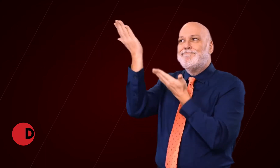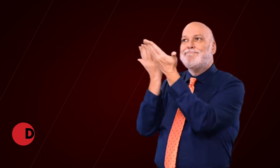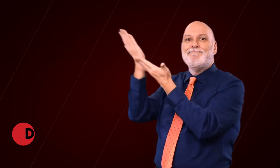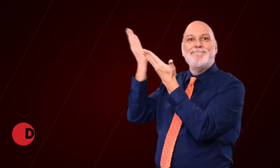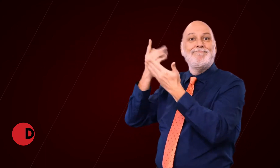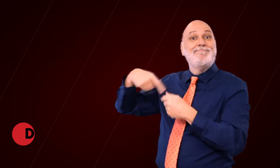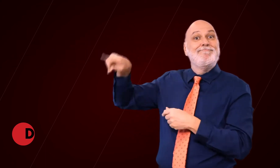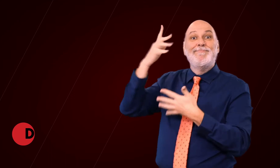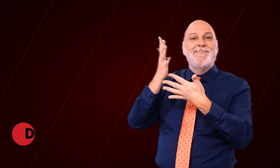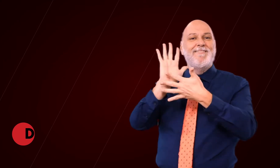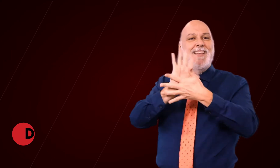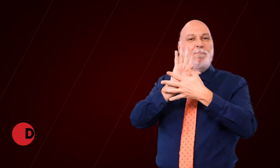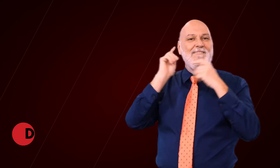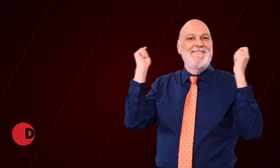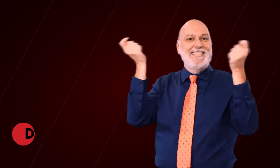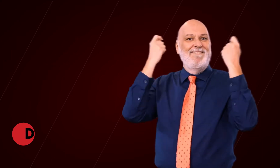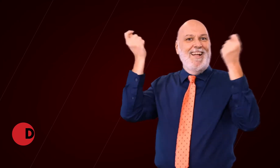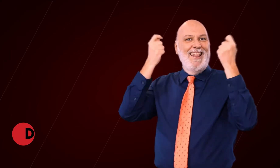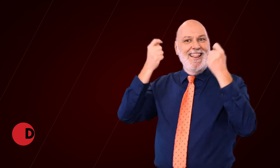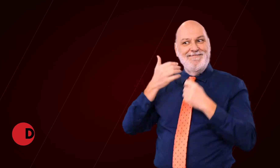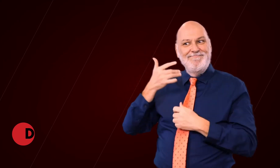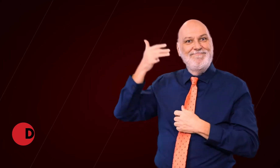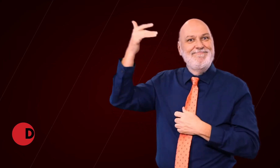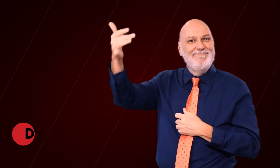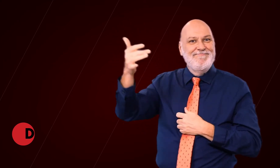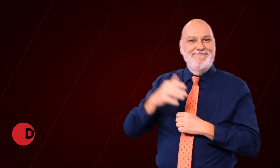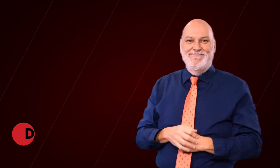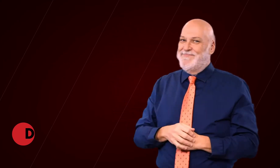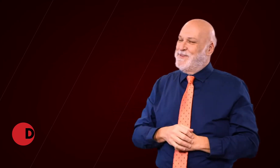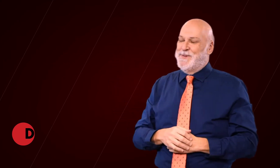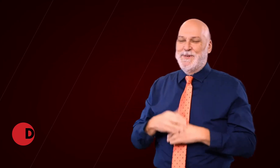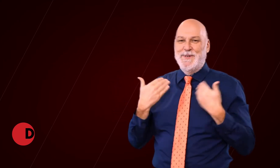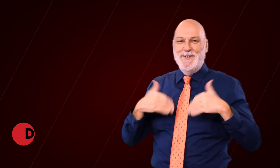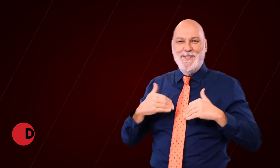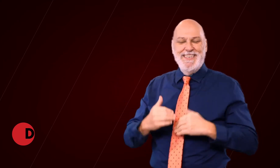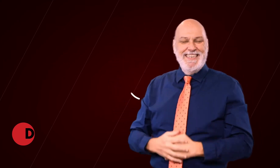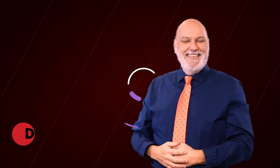He plans to submit it to various film festivals.